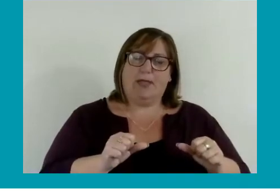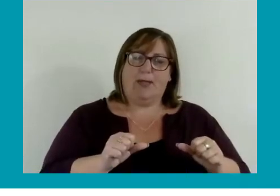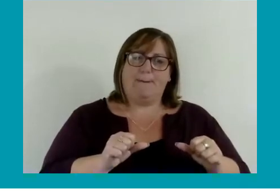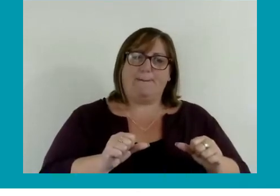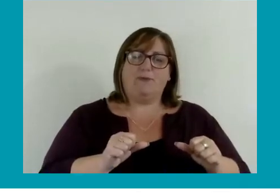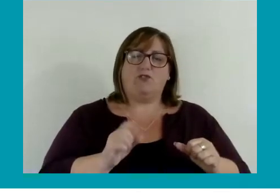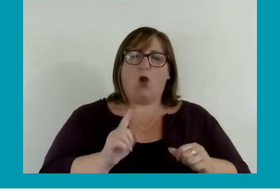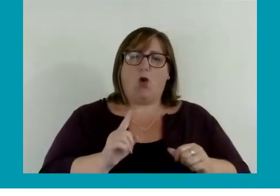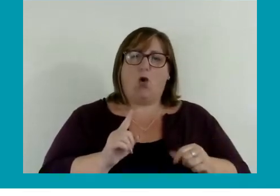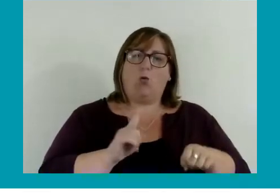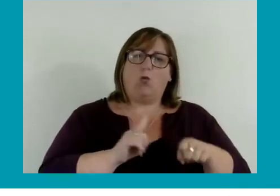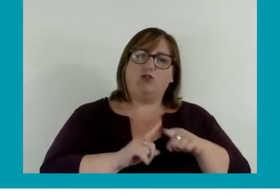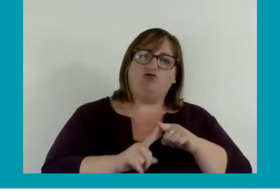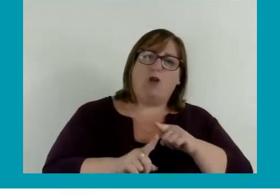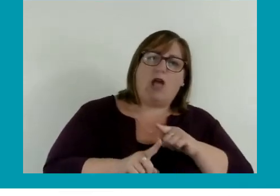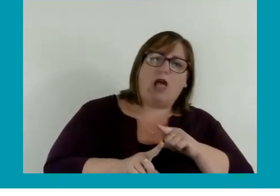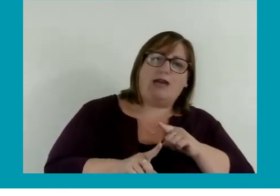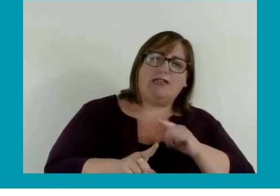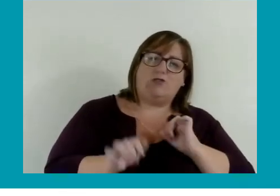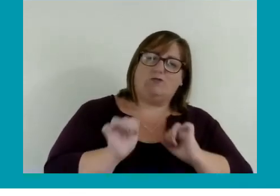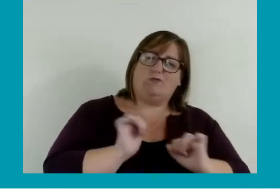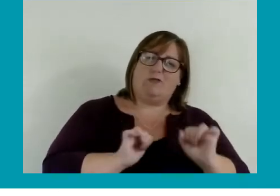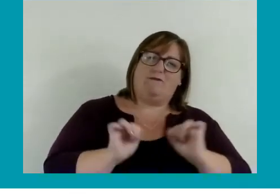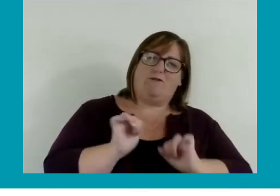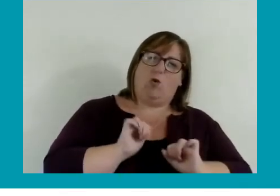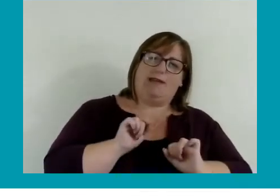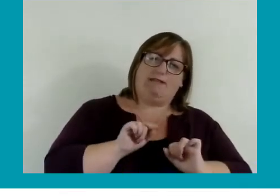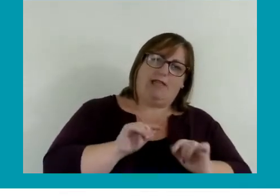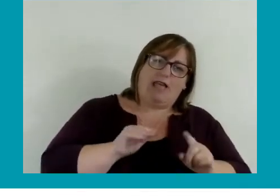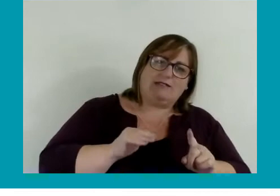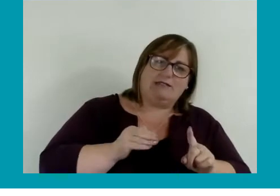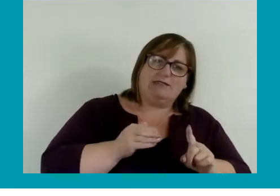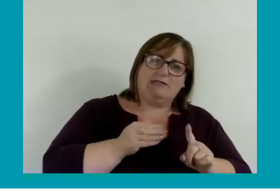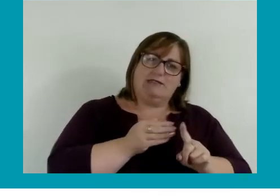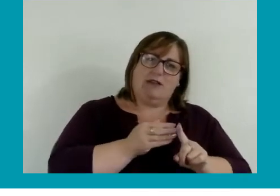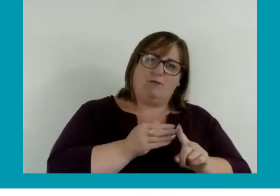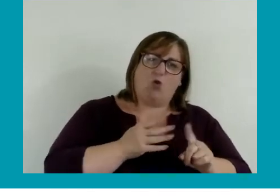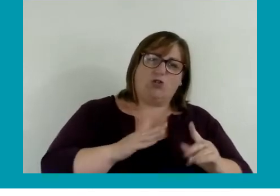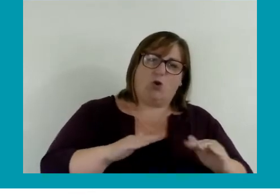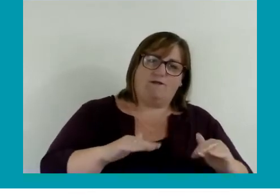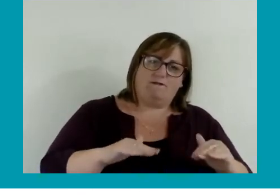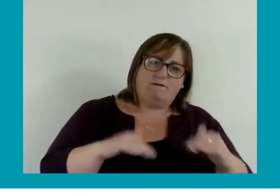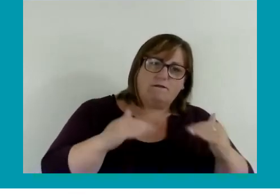we're trying to move away from that and move away from the hierarchy that surrounds it um so i think